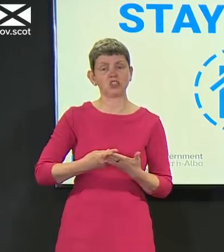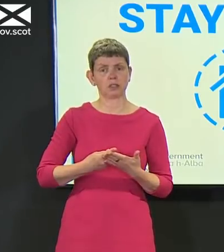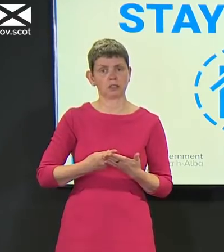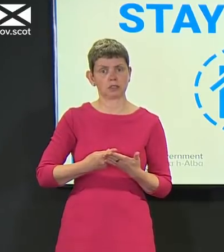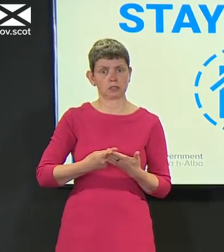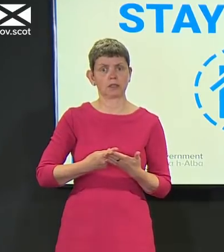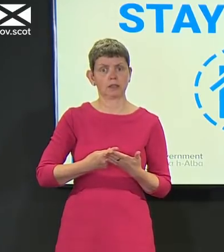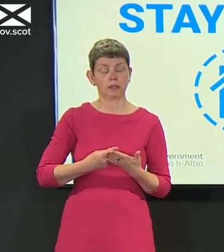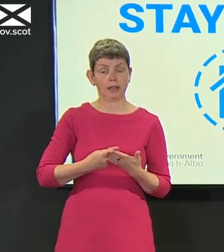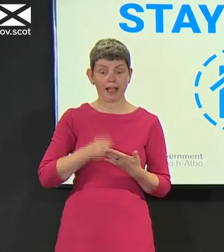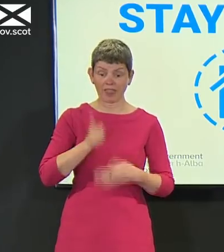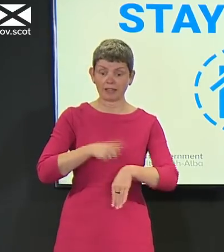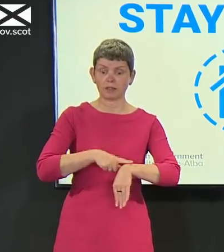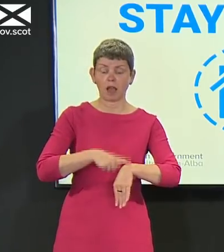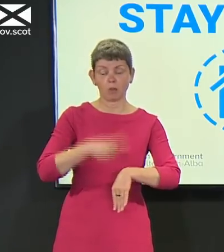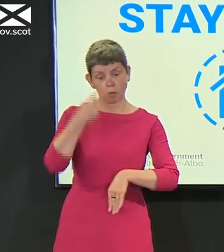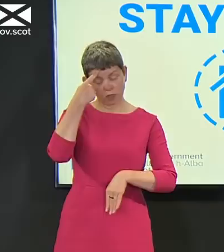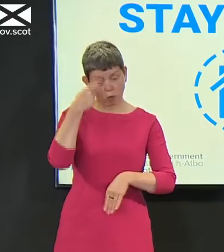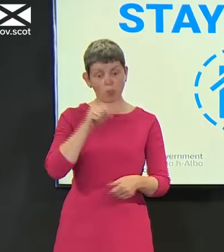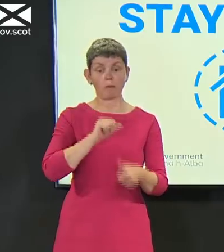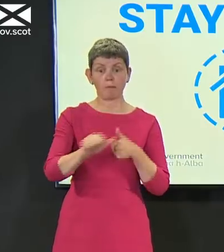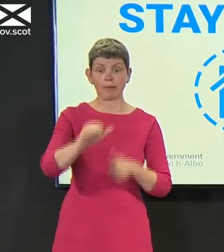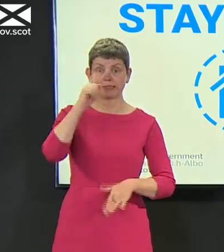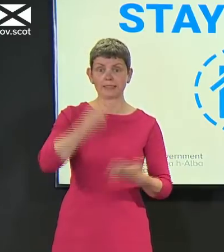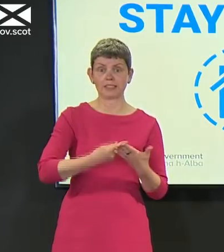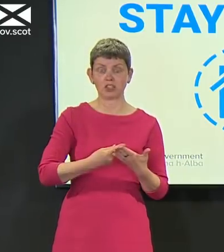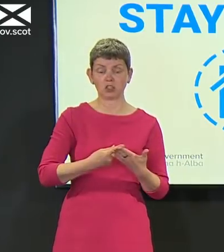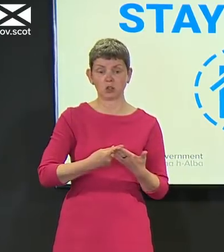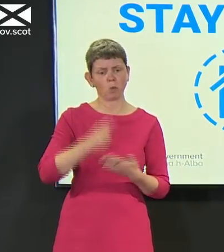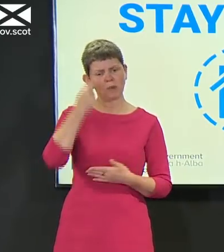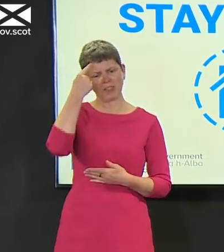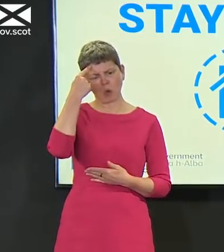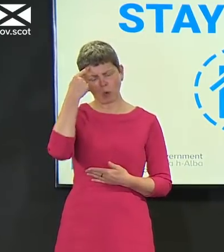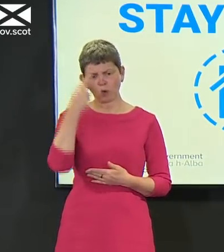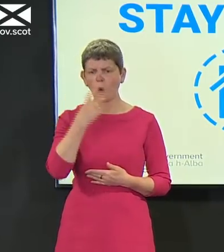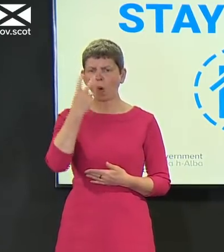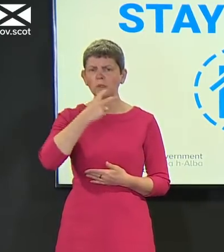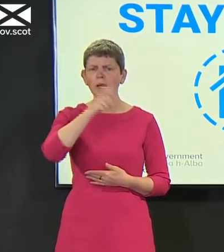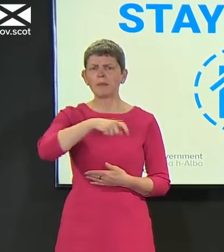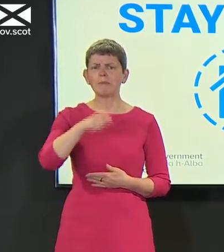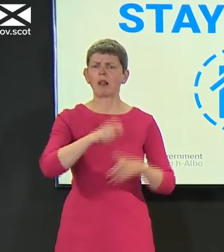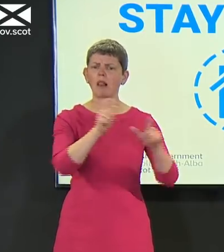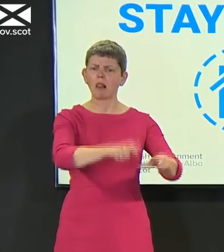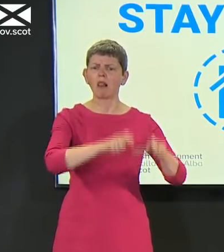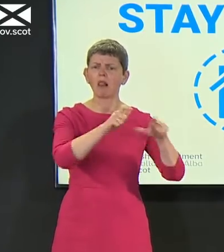they were the best ones we thought it was wrong to leave older people in hospitals that were about to